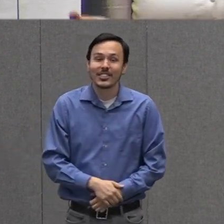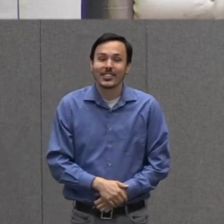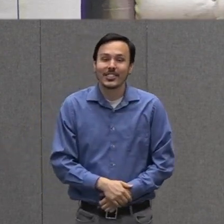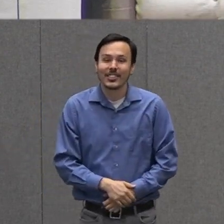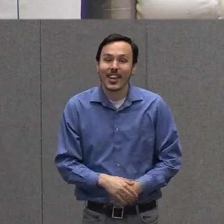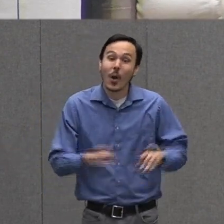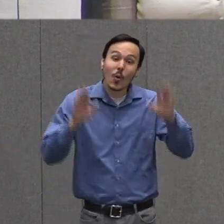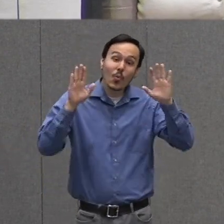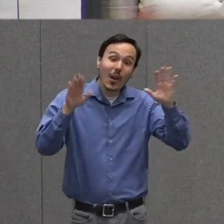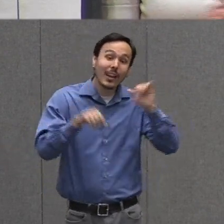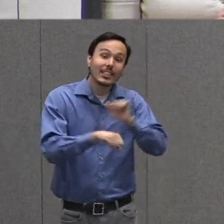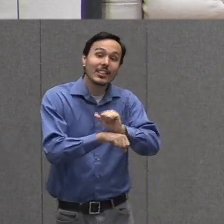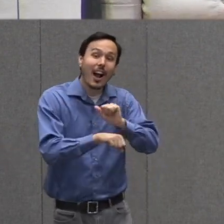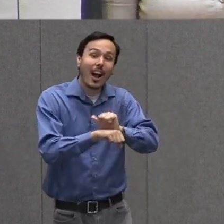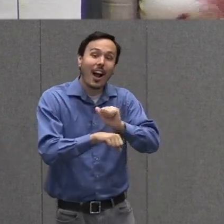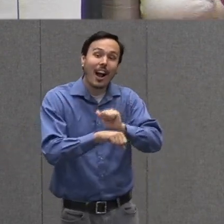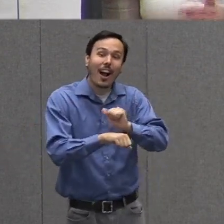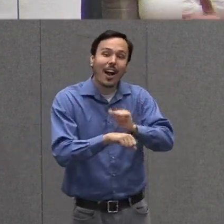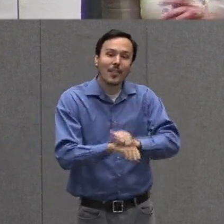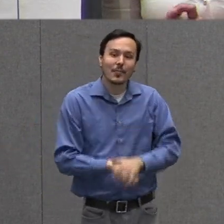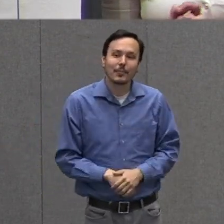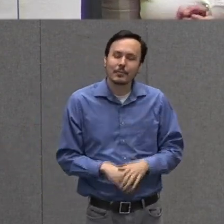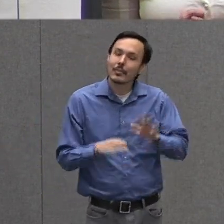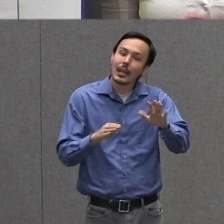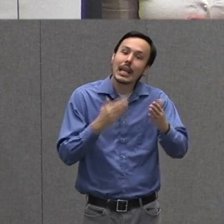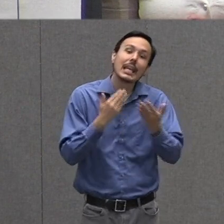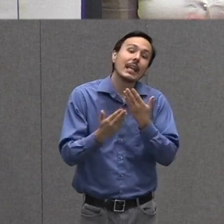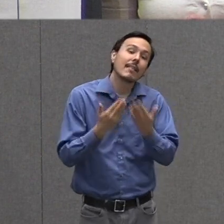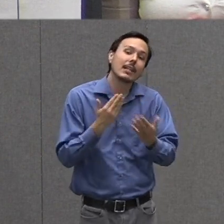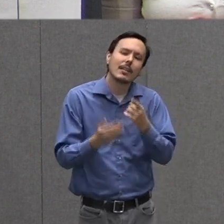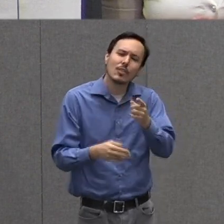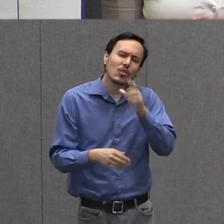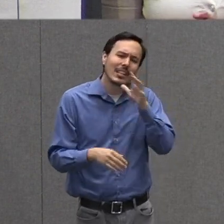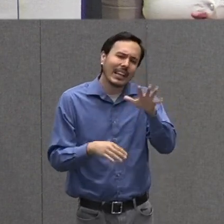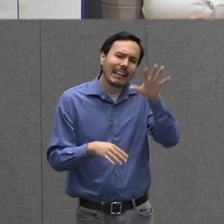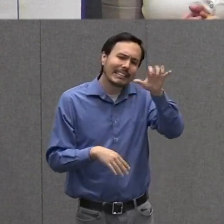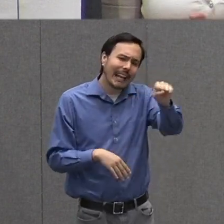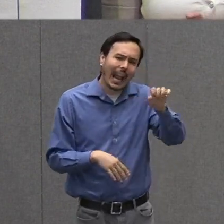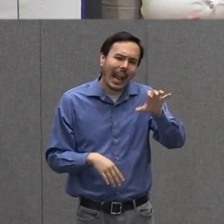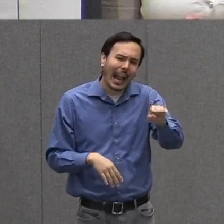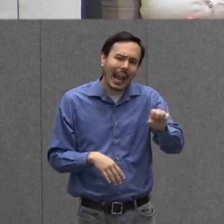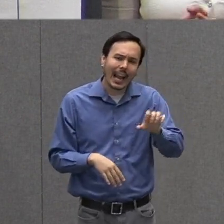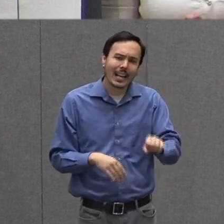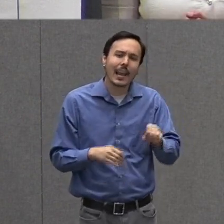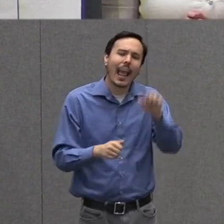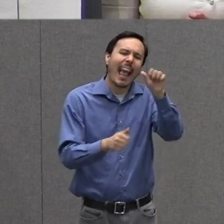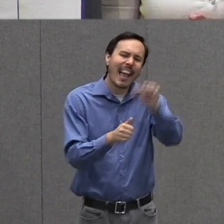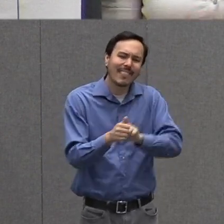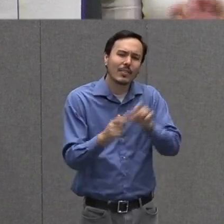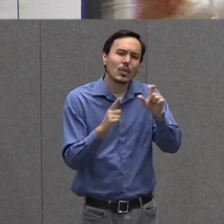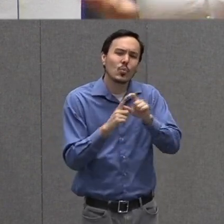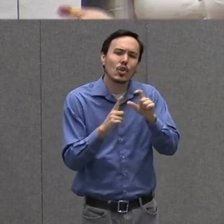Great job. Even if you didn't get every single word in the poem,